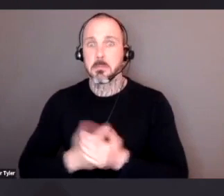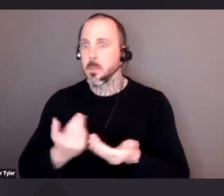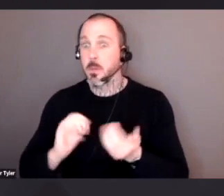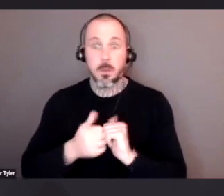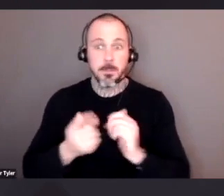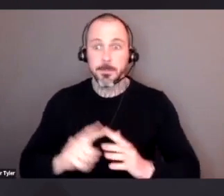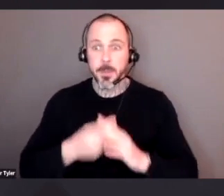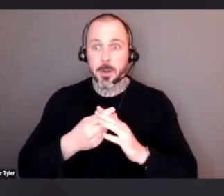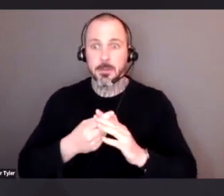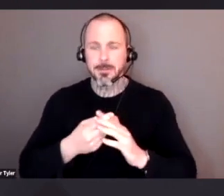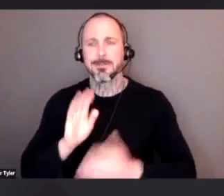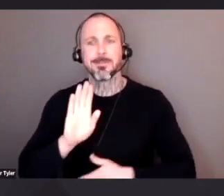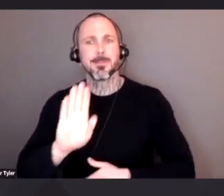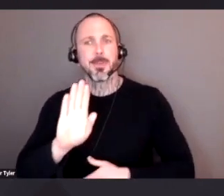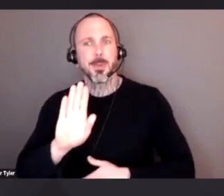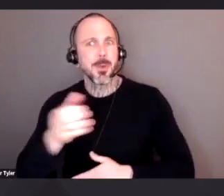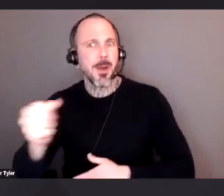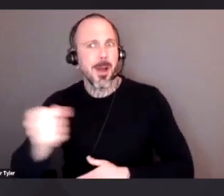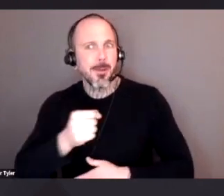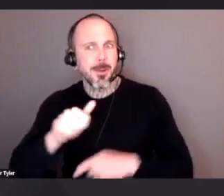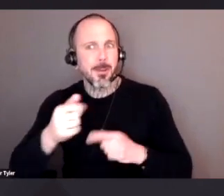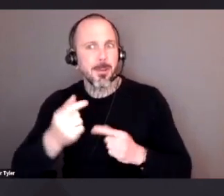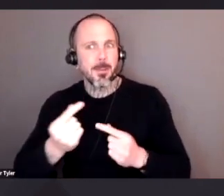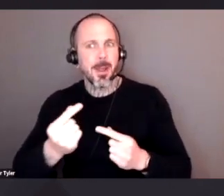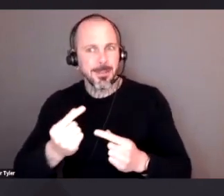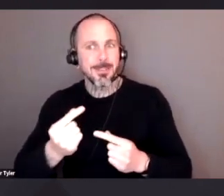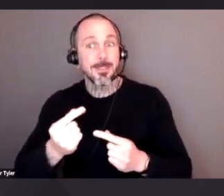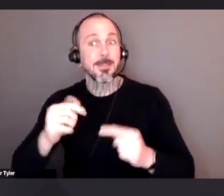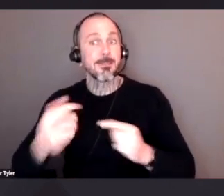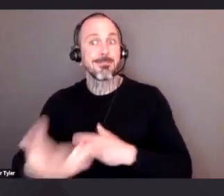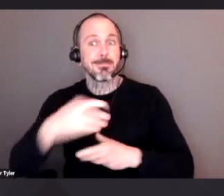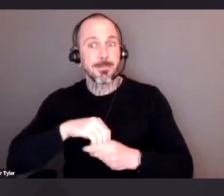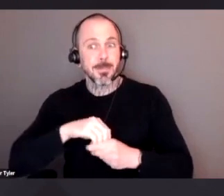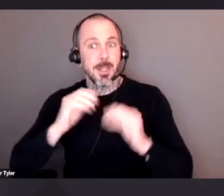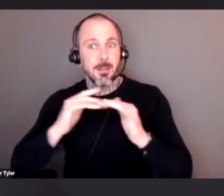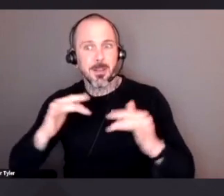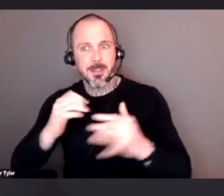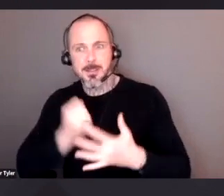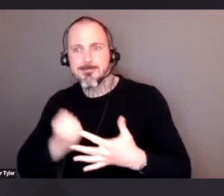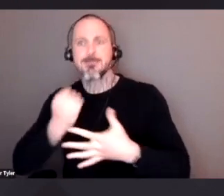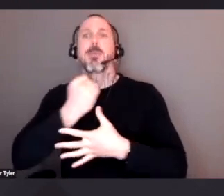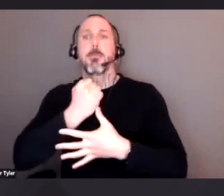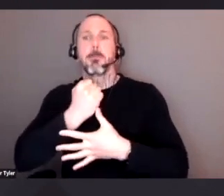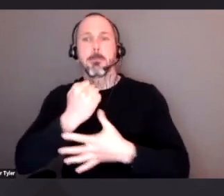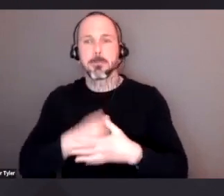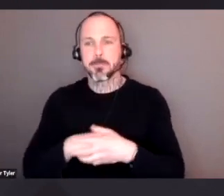To achieve this, you may consider partnering with your local supported employment professionals who can help you connect